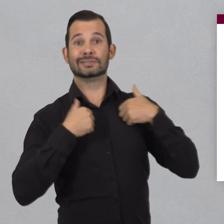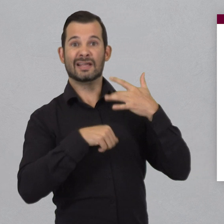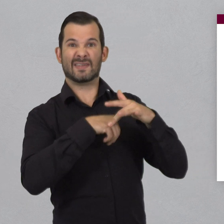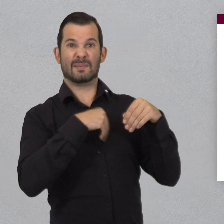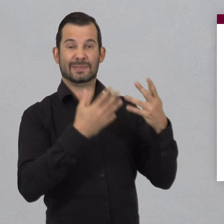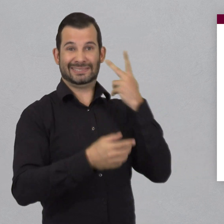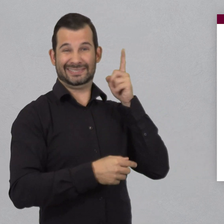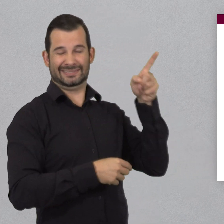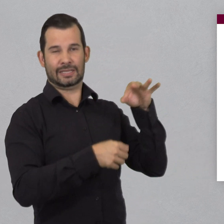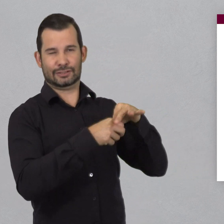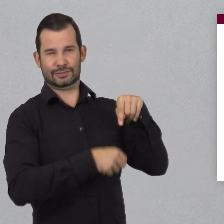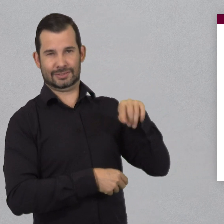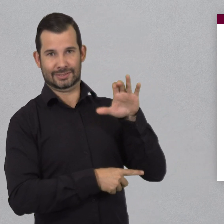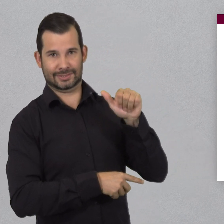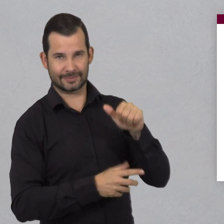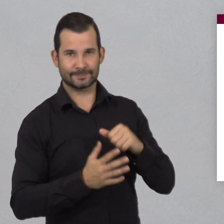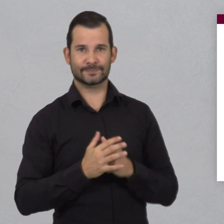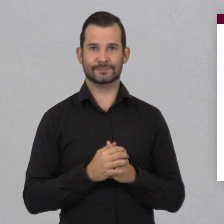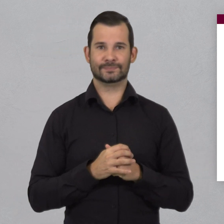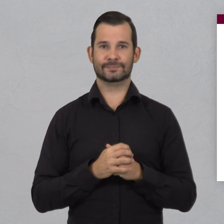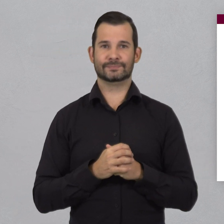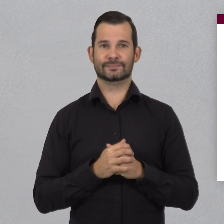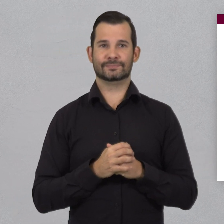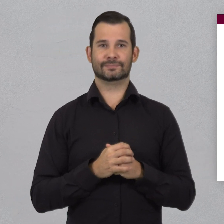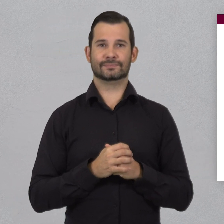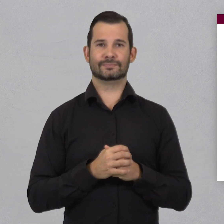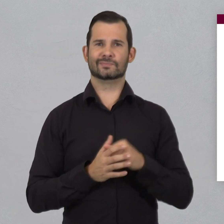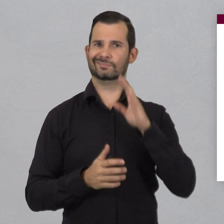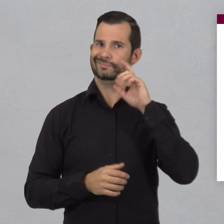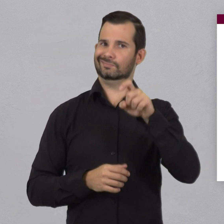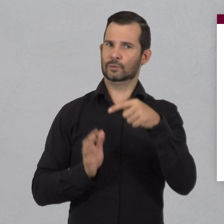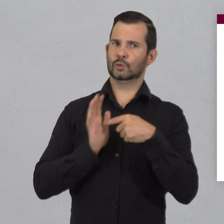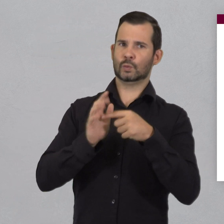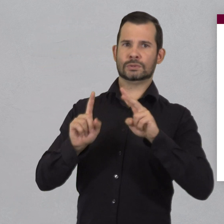available at elections.ca. You’ll need to show a second